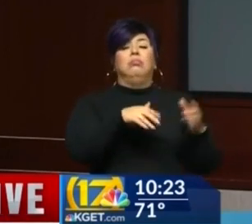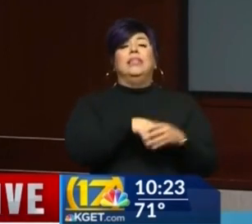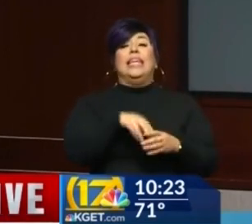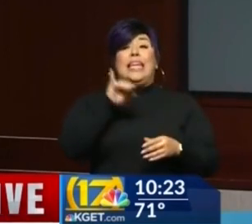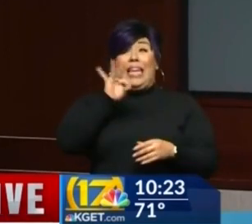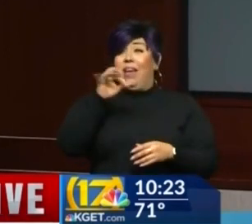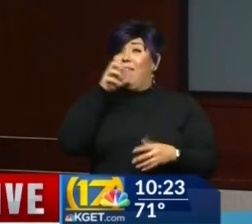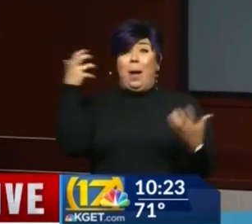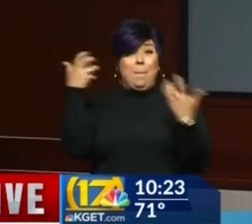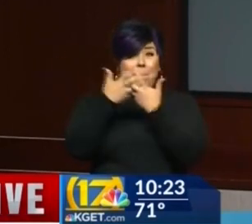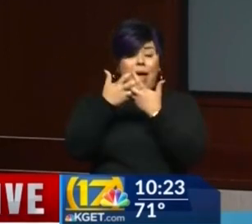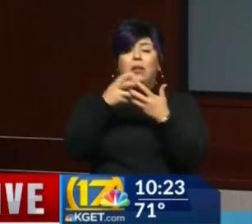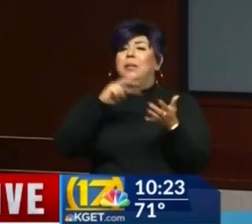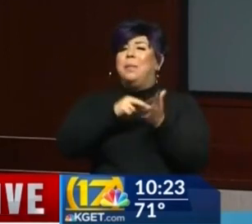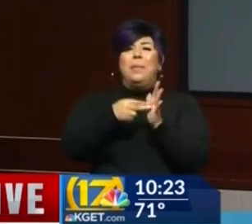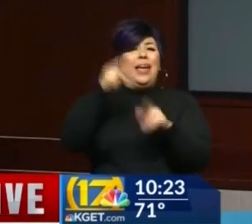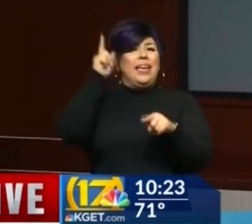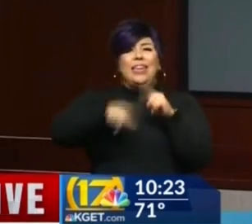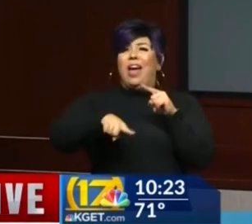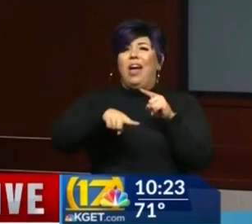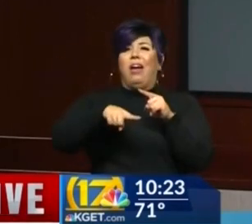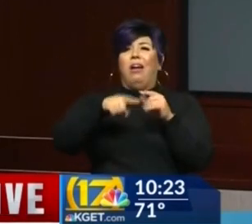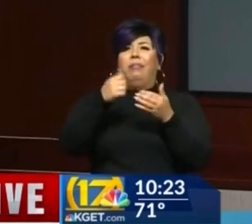ABOUT THE HEALTH EQUITY METRIC. THIS LOWEST QUARTILE SHOULD